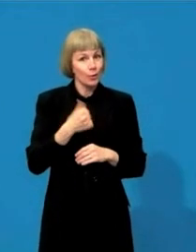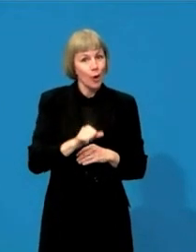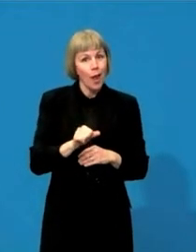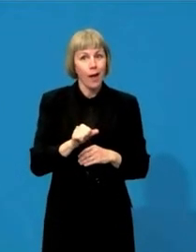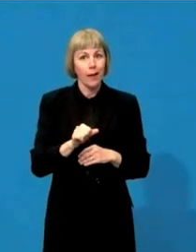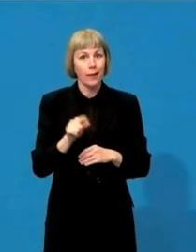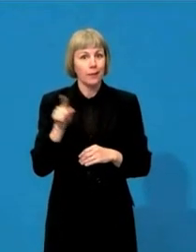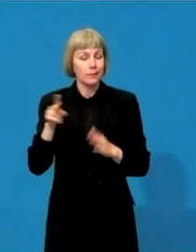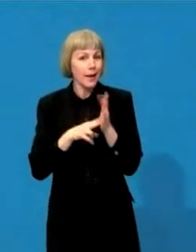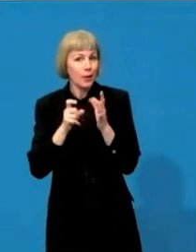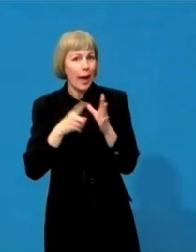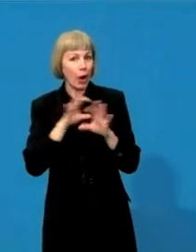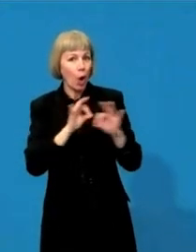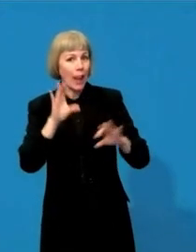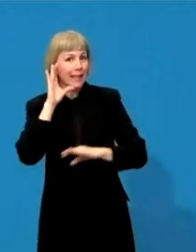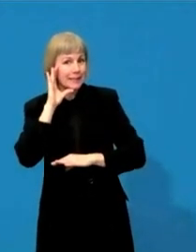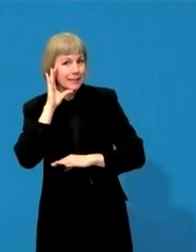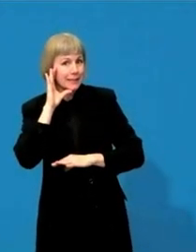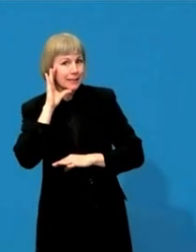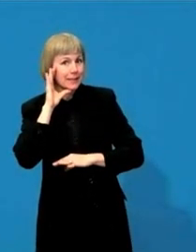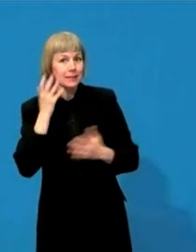phrase, prior to that opportunity?